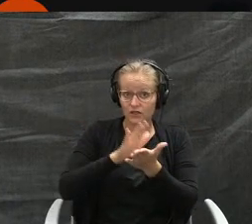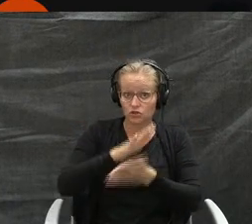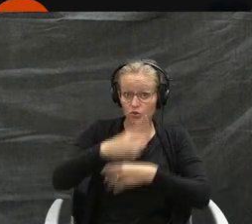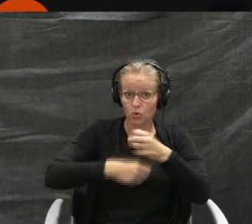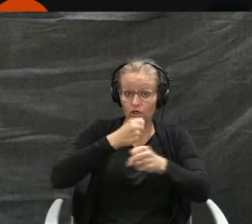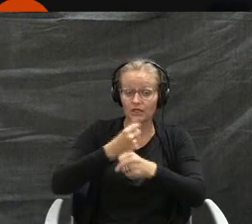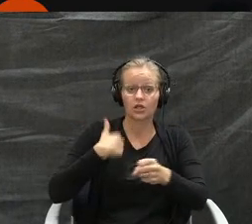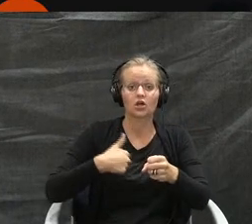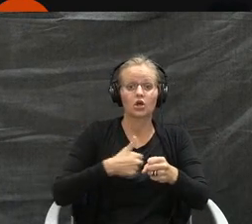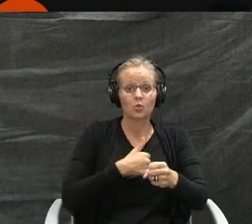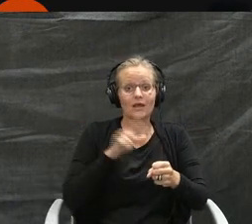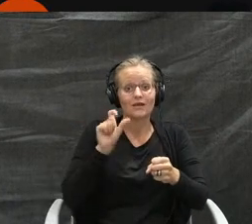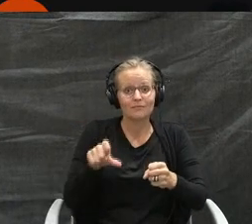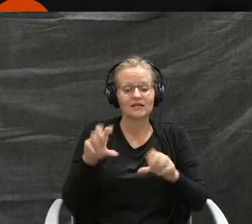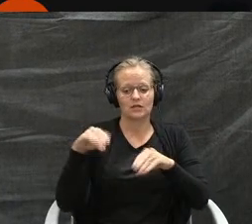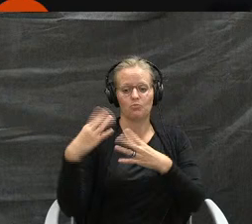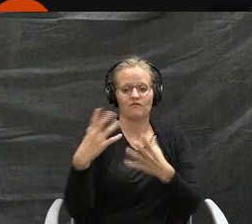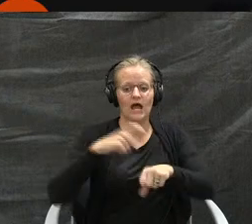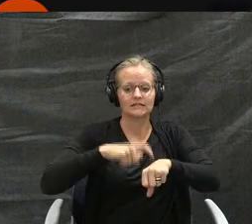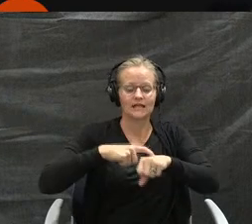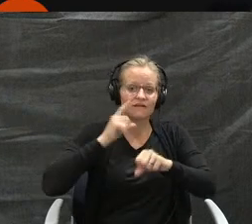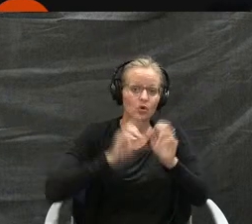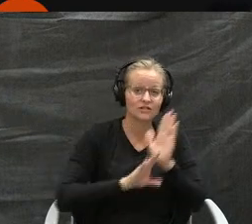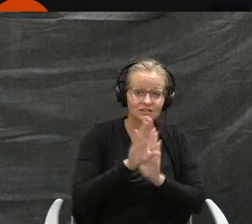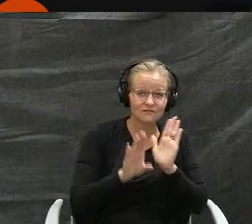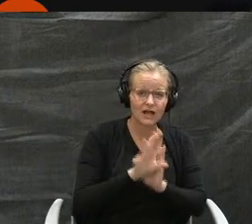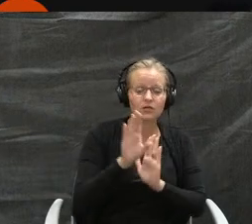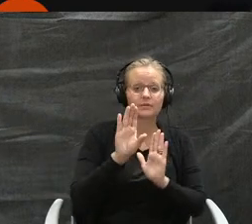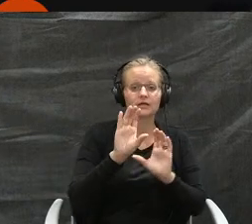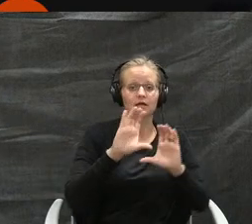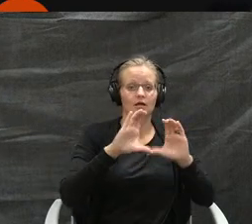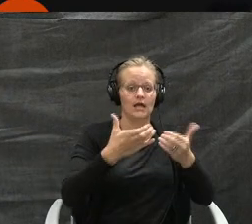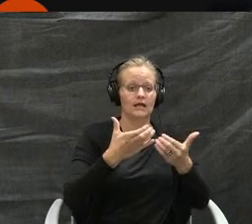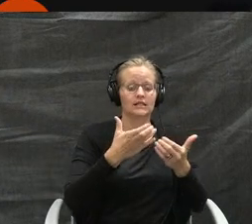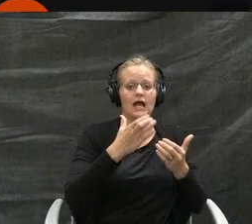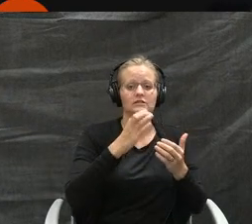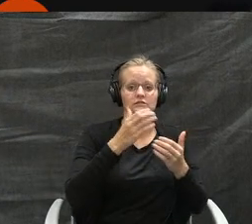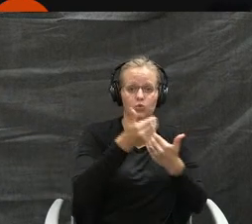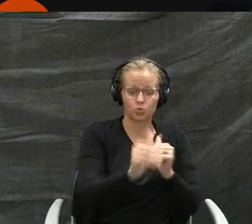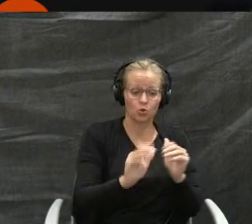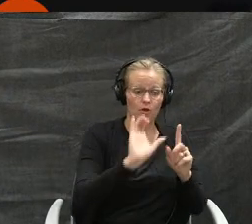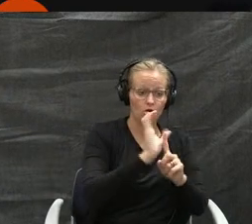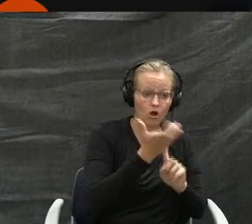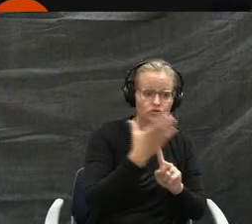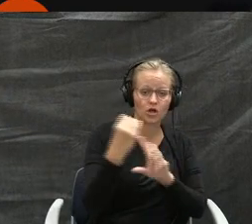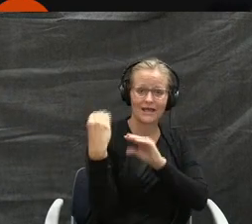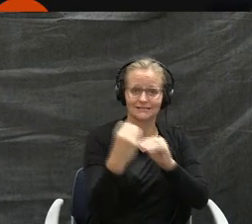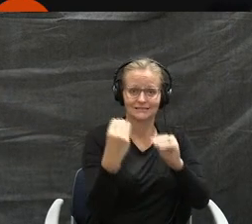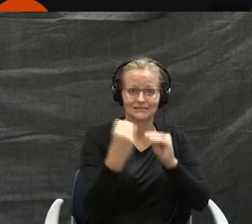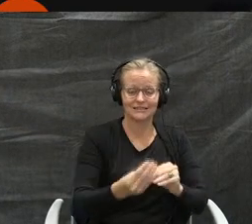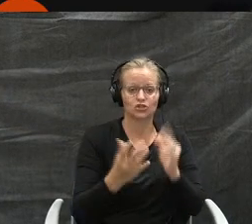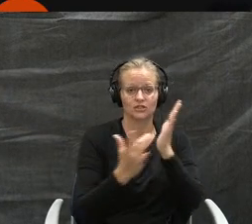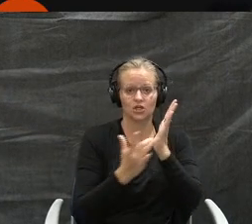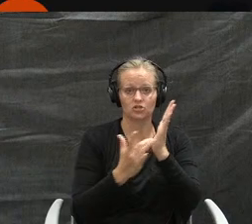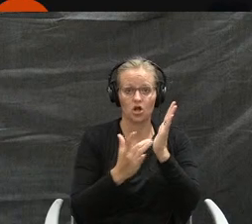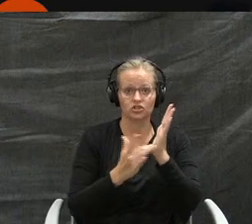develop classroom relationships, culture and teach the use of Technology. The first six weeks is the laying of this